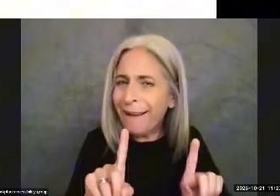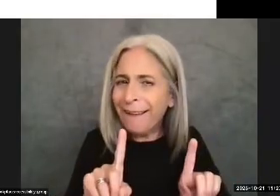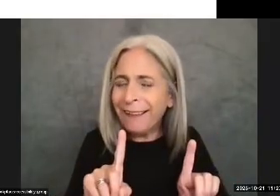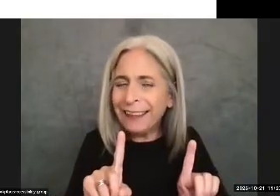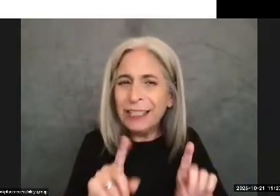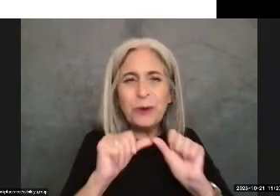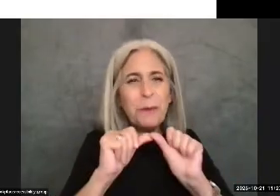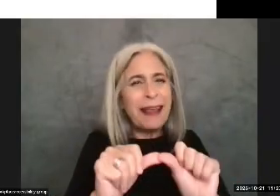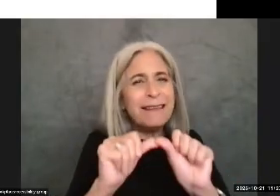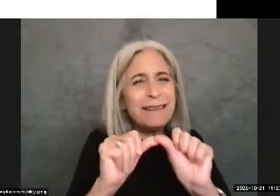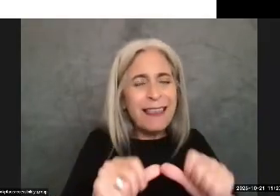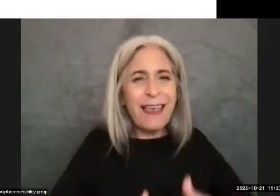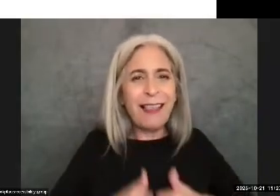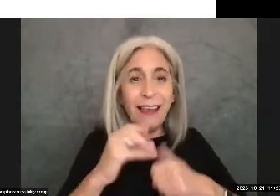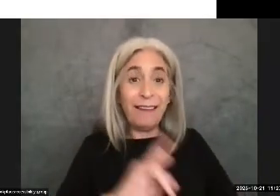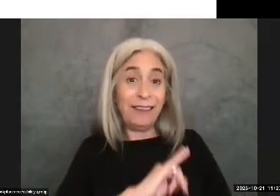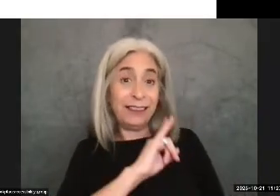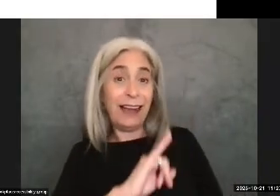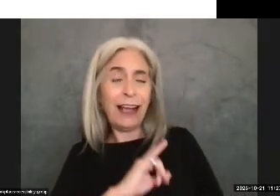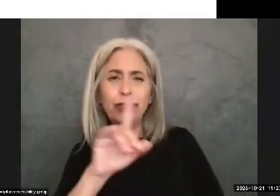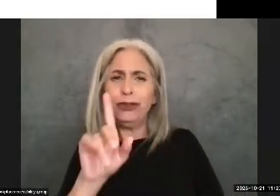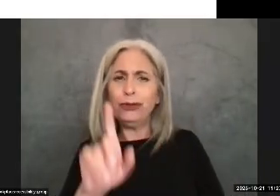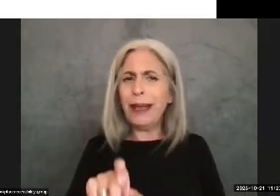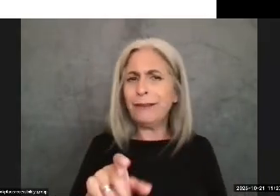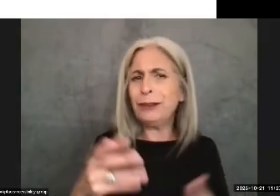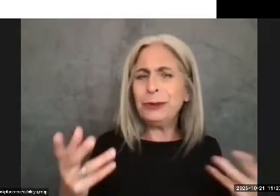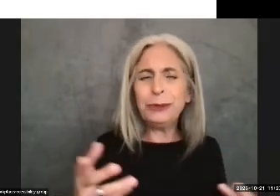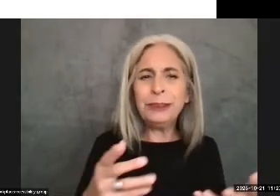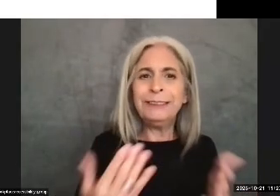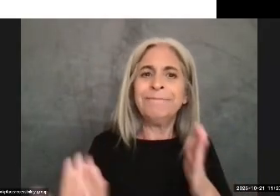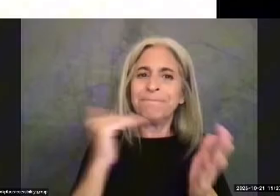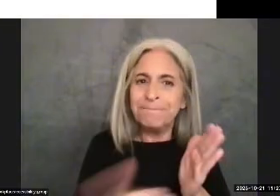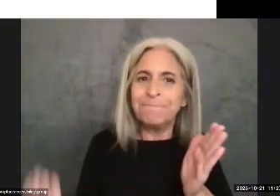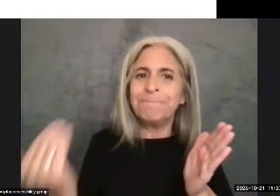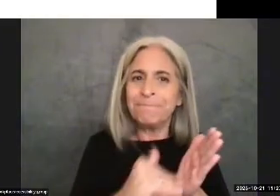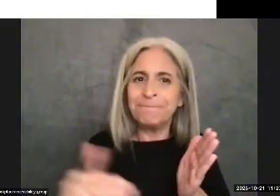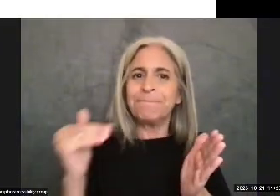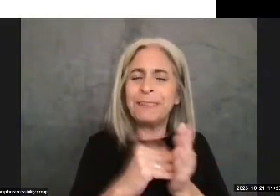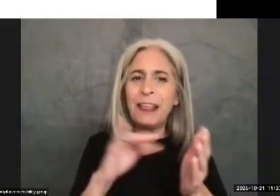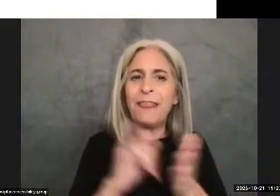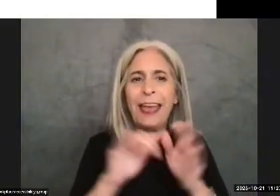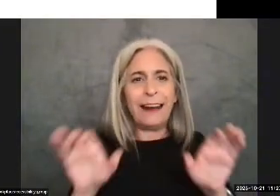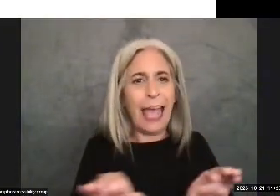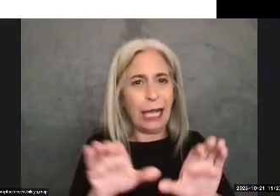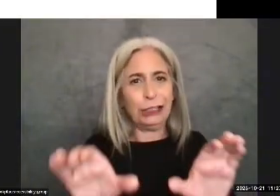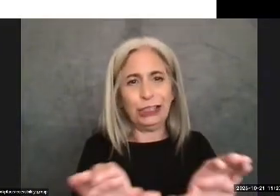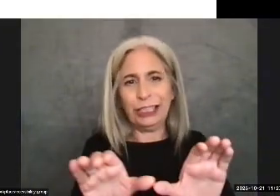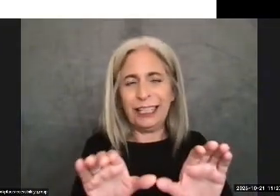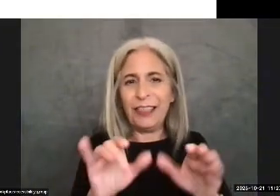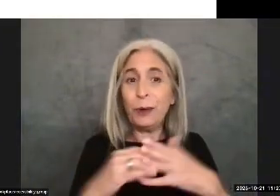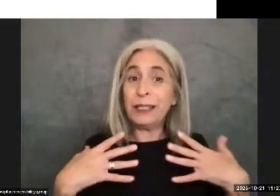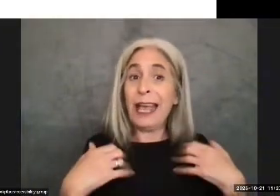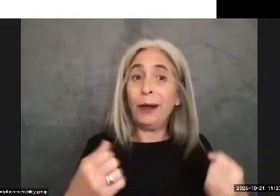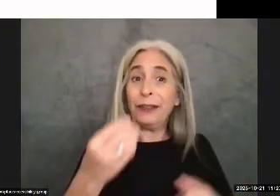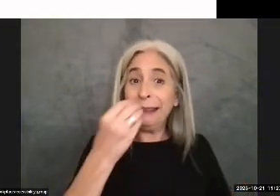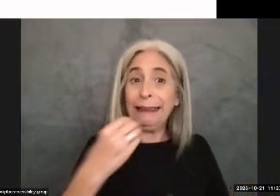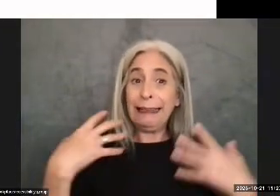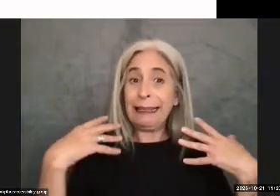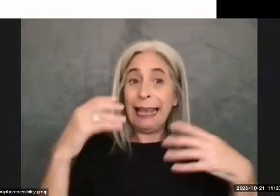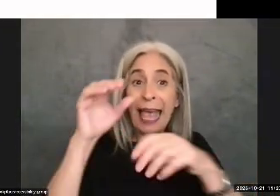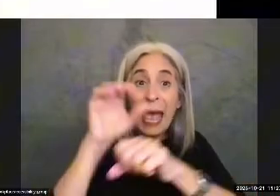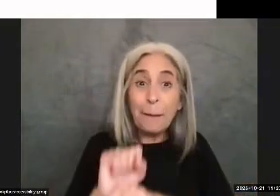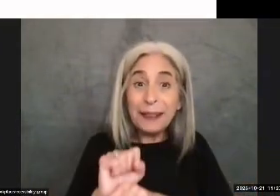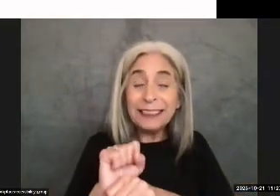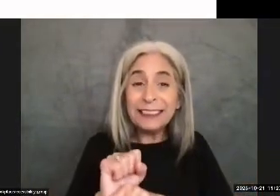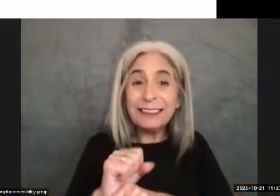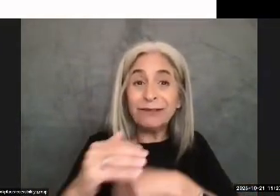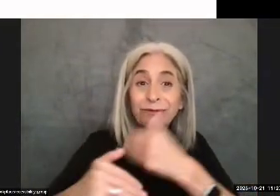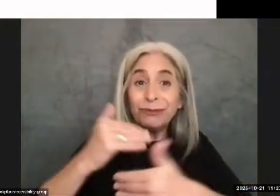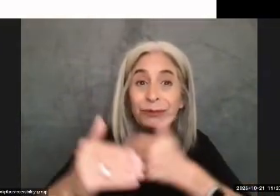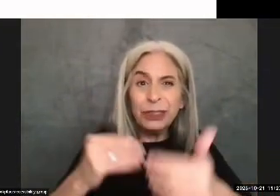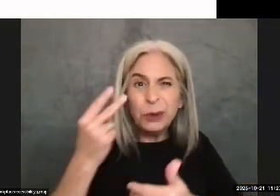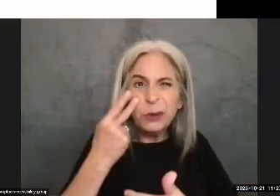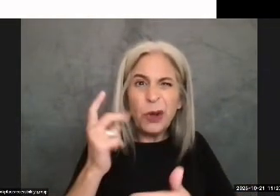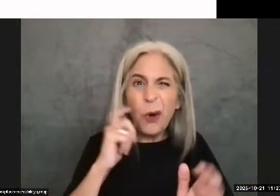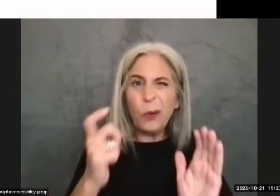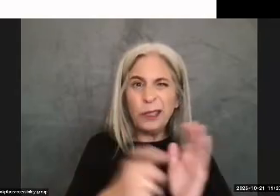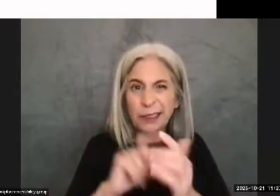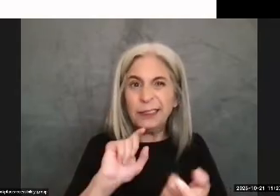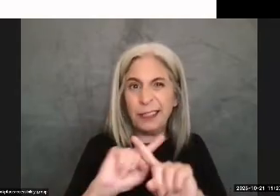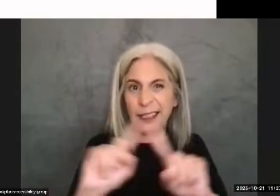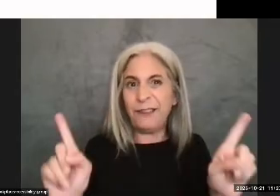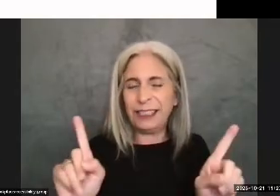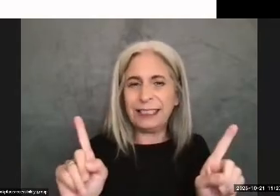Kathleen DeForest: But in order to maintain that lifestyle, you have to repeat that action, right? You have to maintain those healthy eating habits for a period of time in order to see a difference.